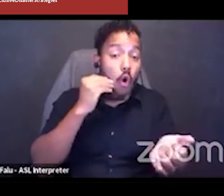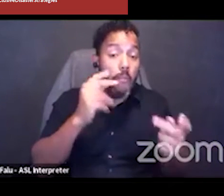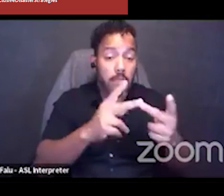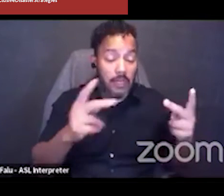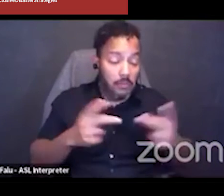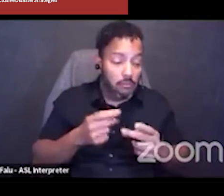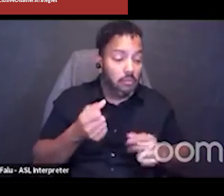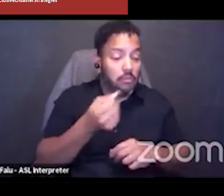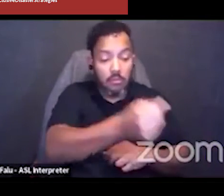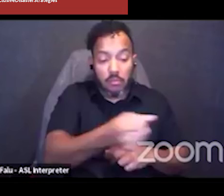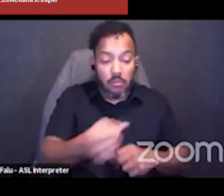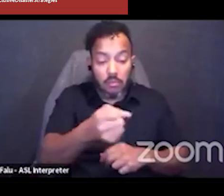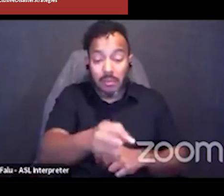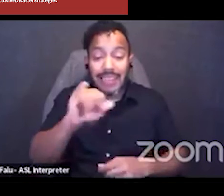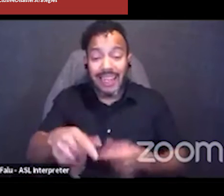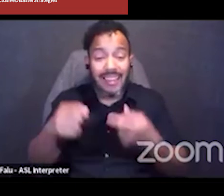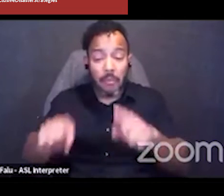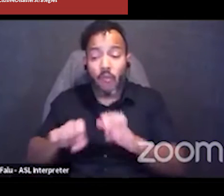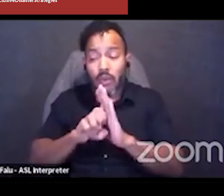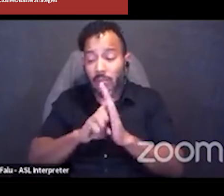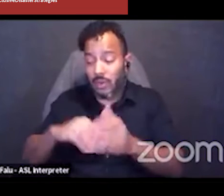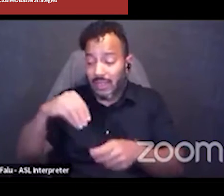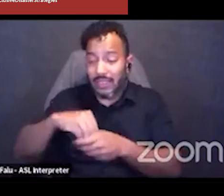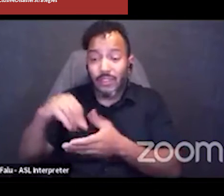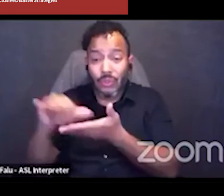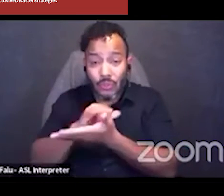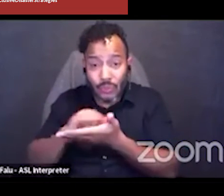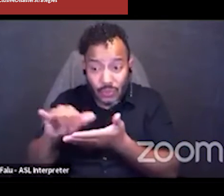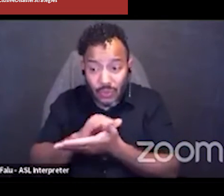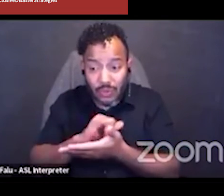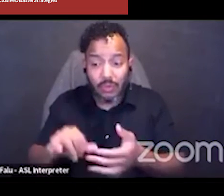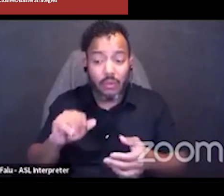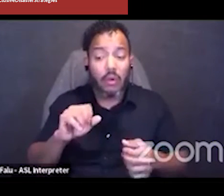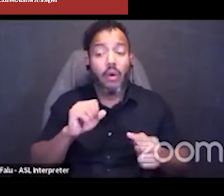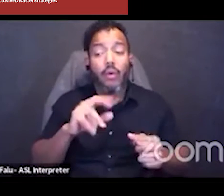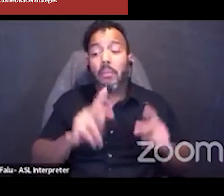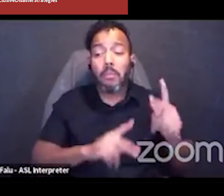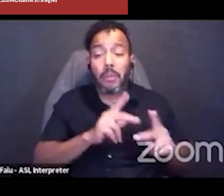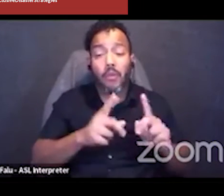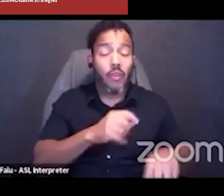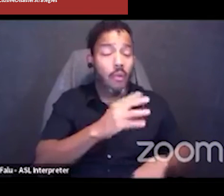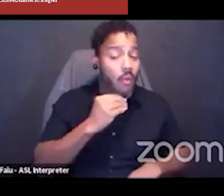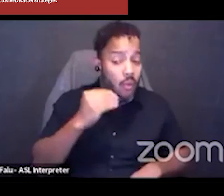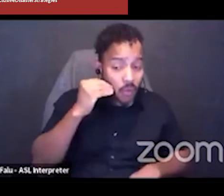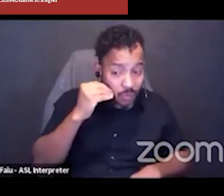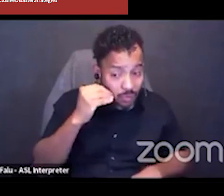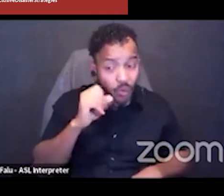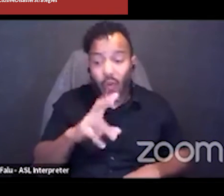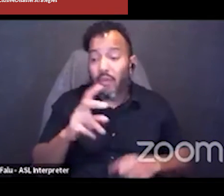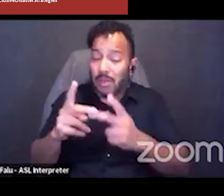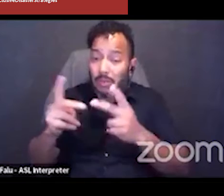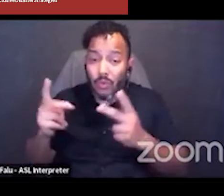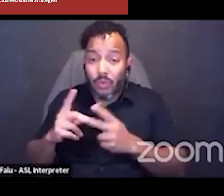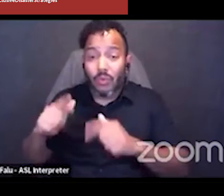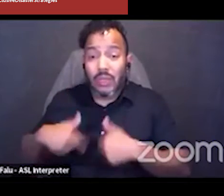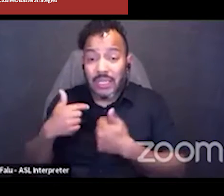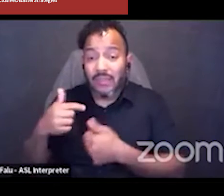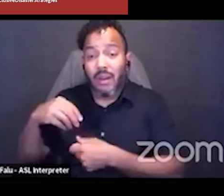It's happening all over where people either from their homes or a facility -- or a hospital